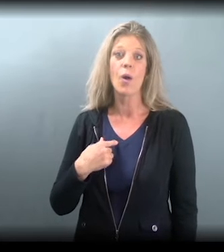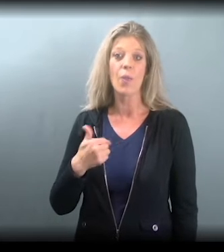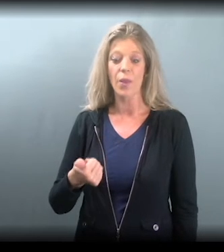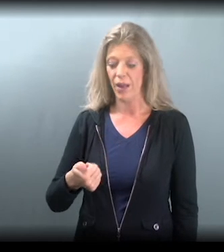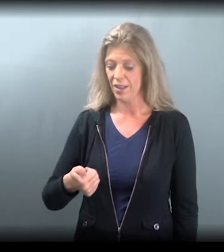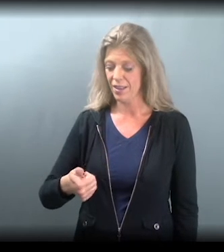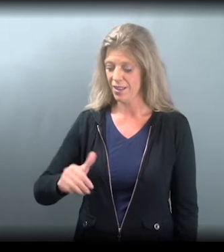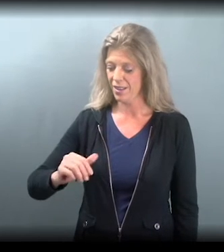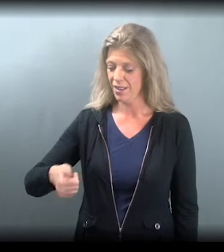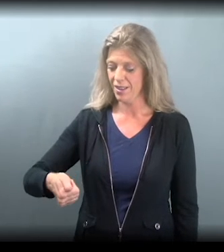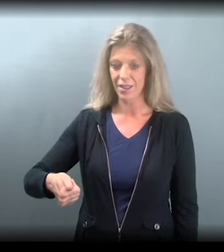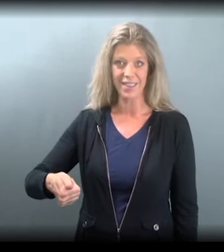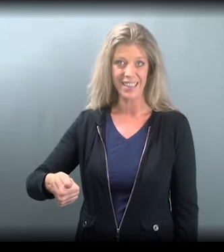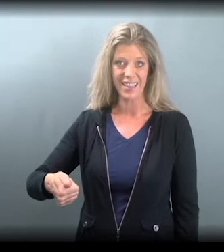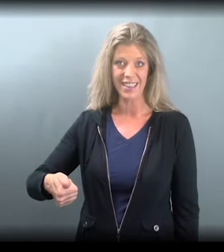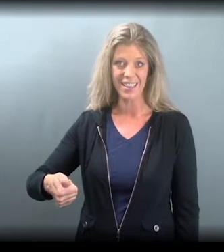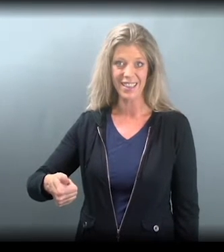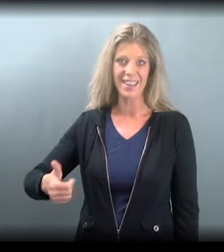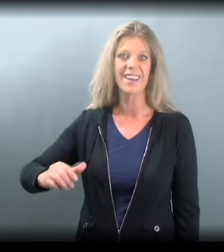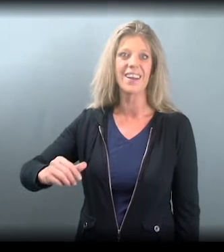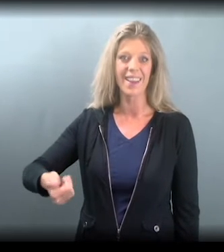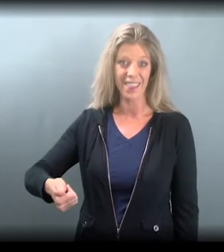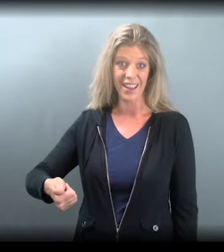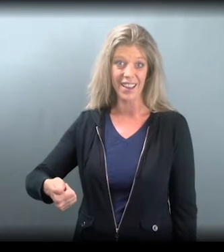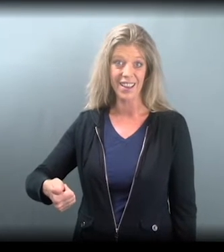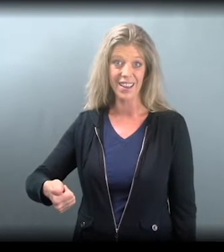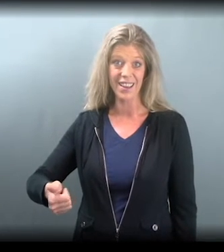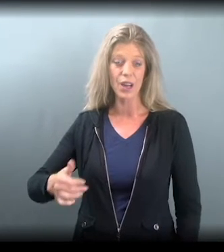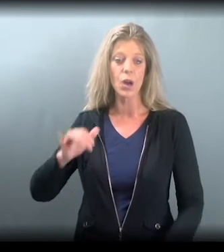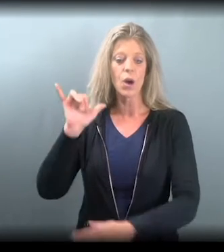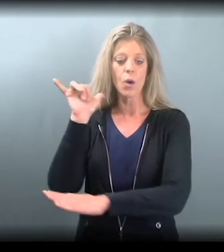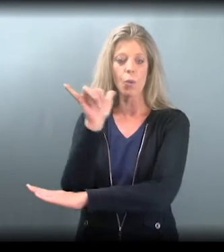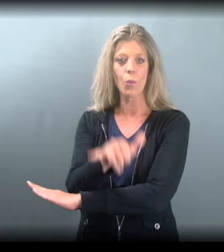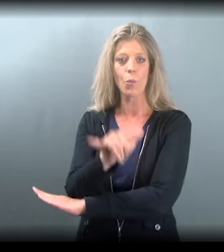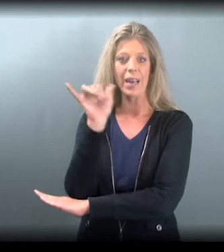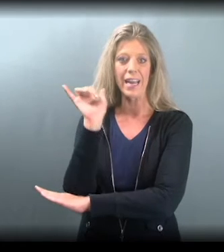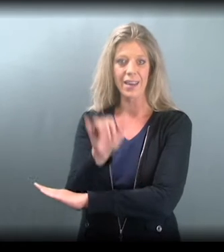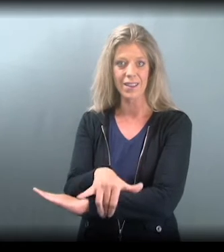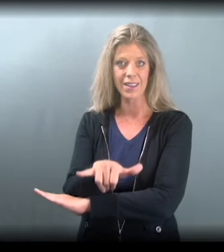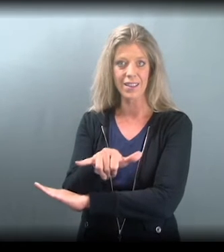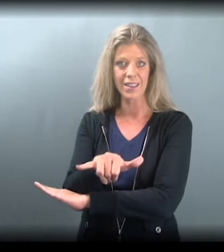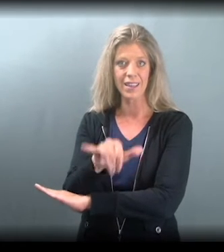THE WHALE